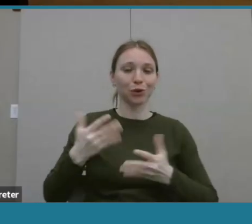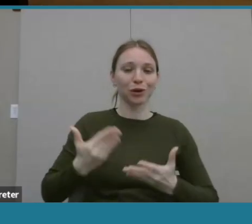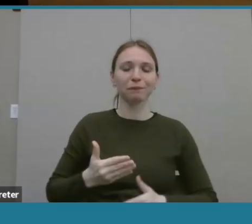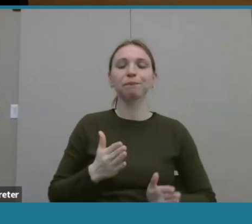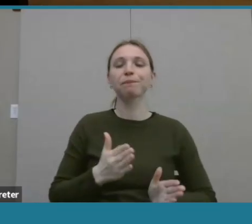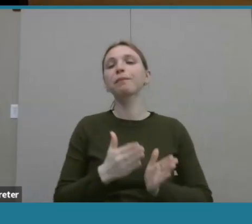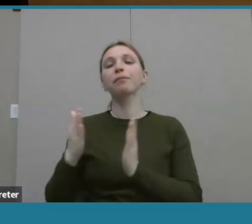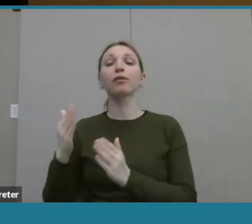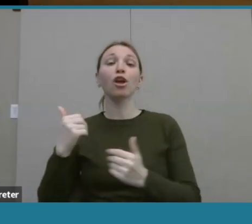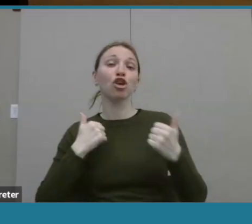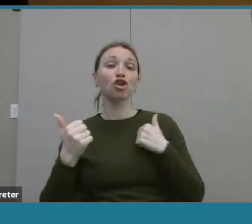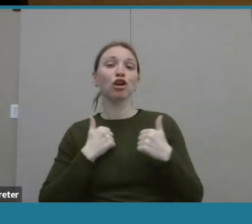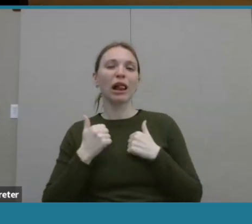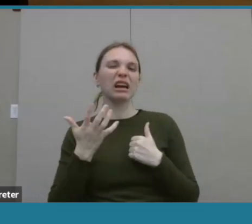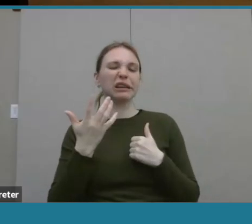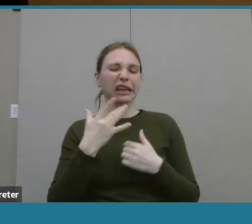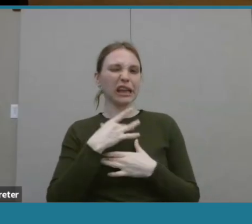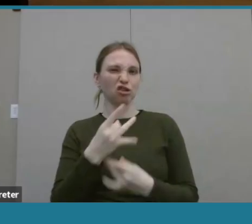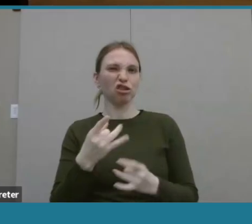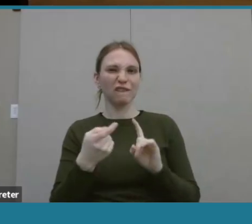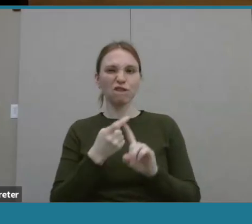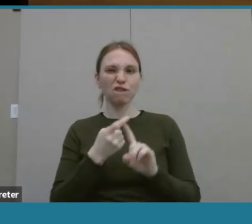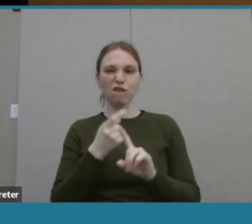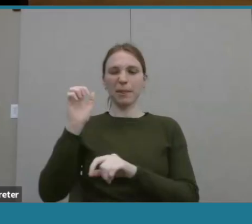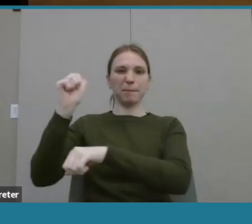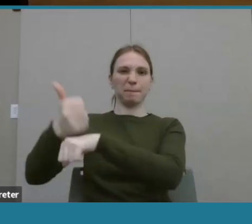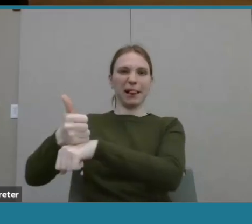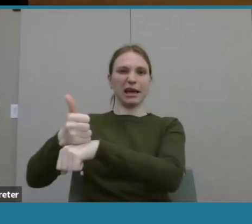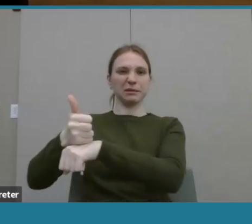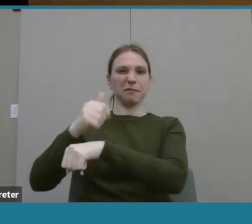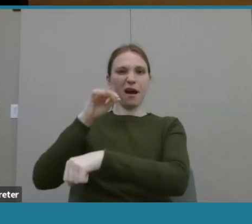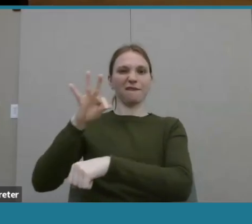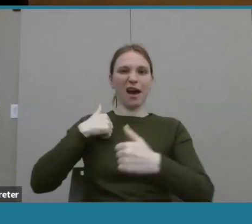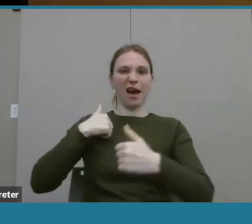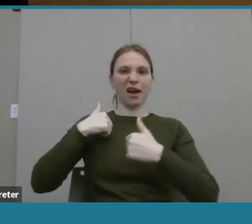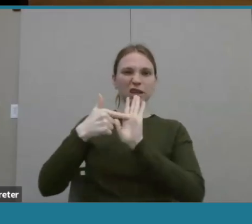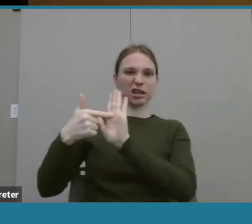gorilla is something we learned from so much people was thinking about how you interact with something like this.